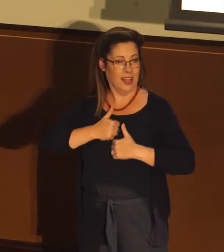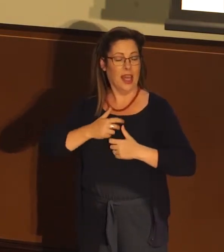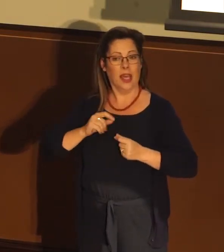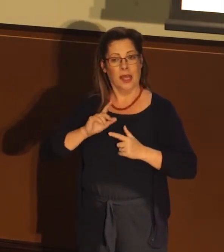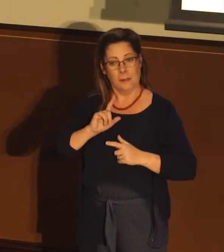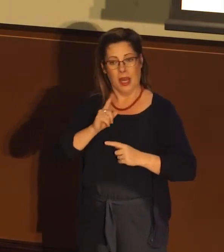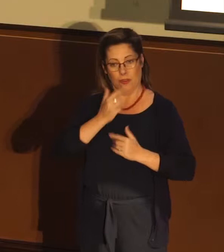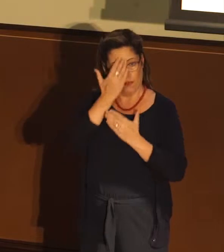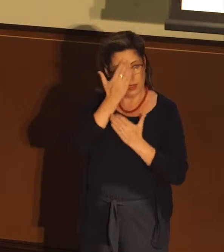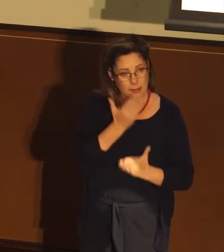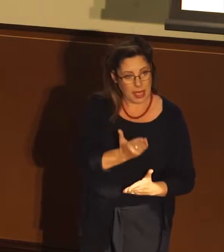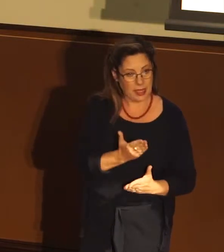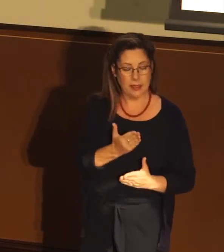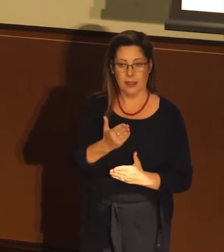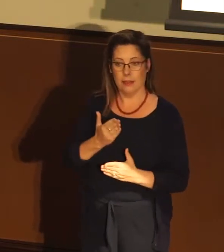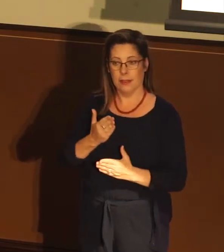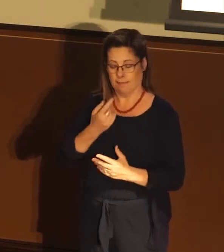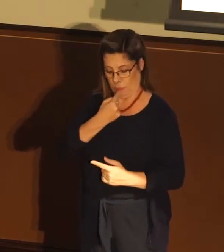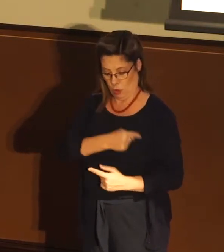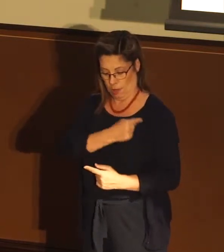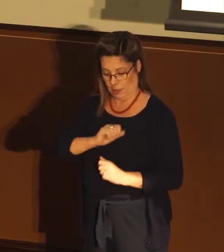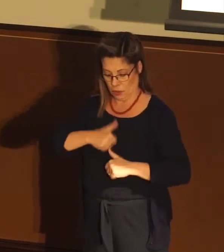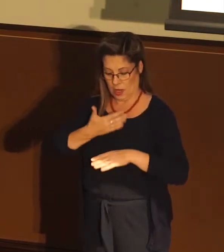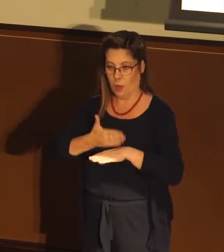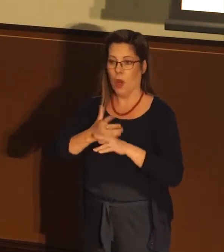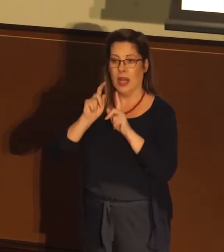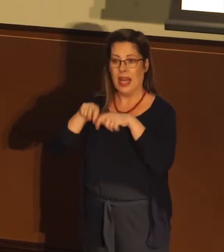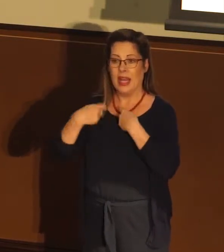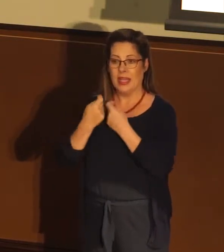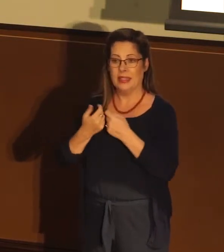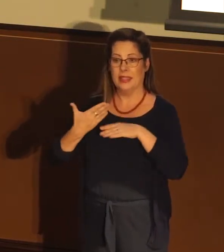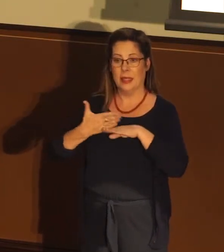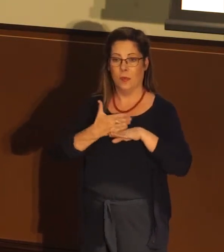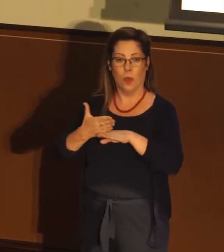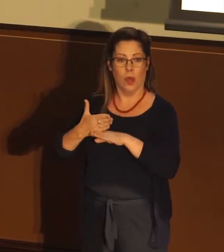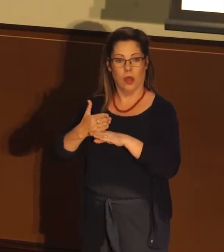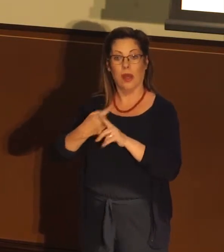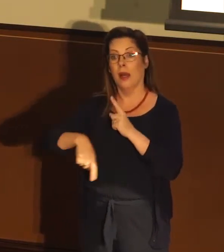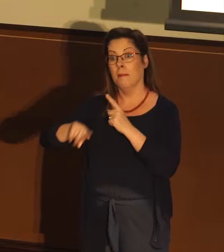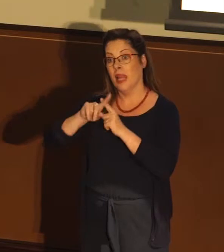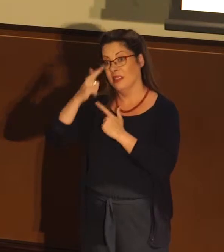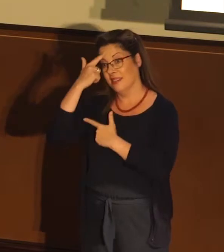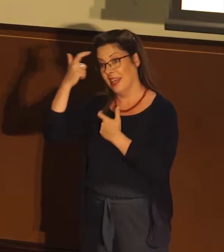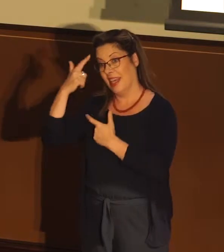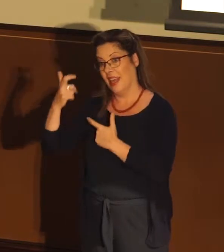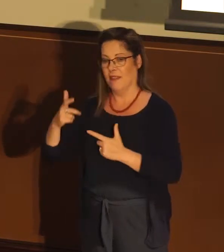respect, teamwork, and of course, innovation as well, which is something that we hold dear,